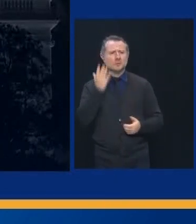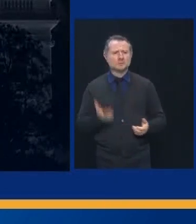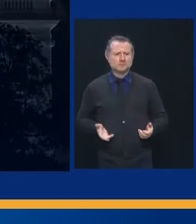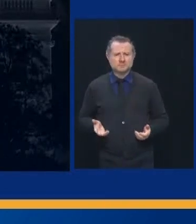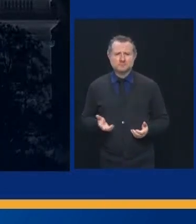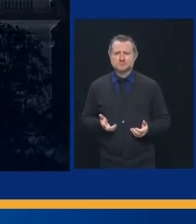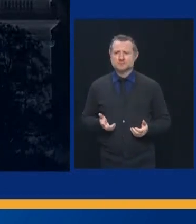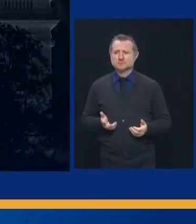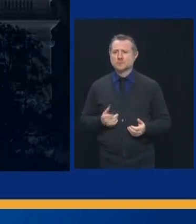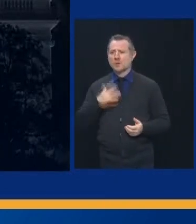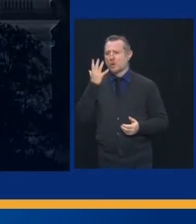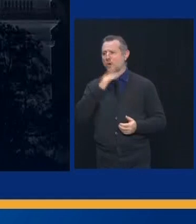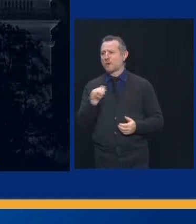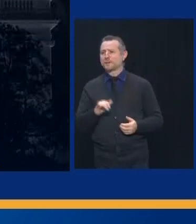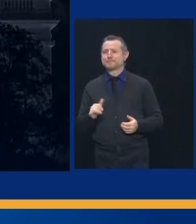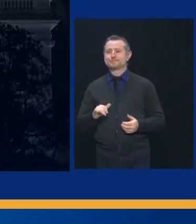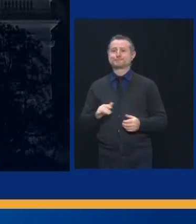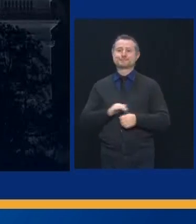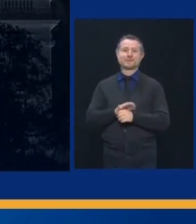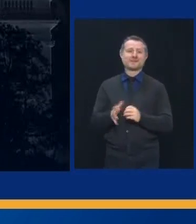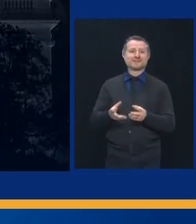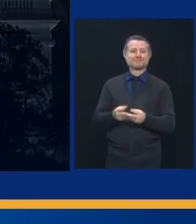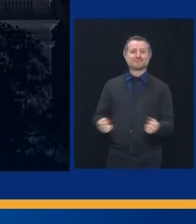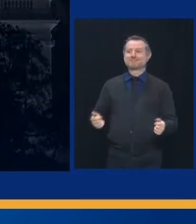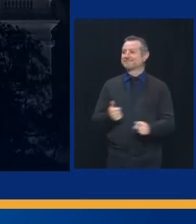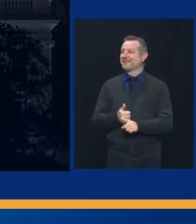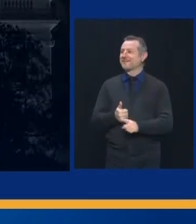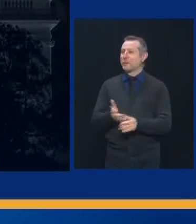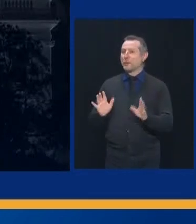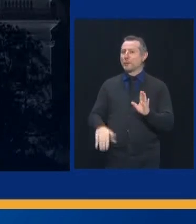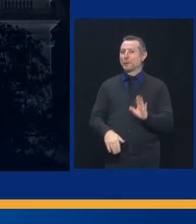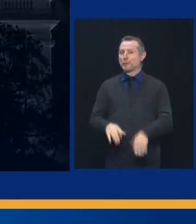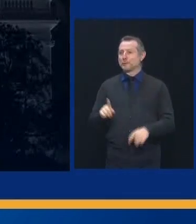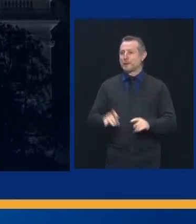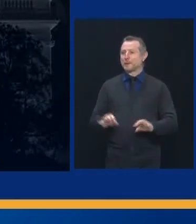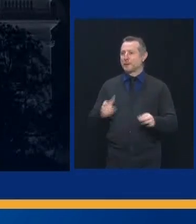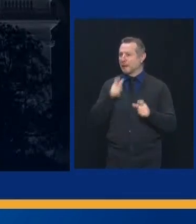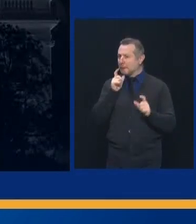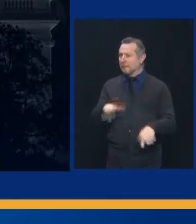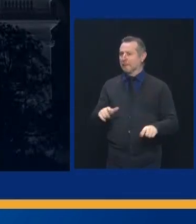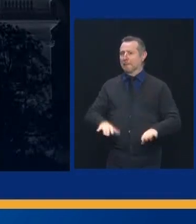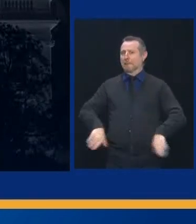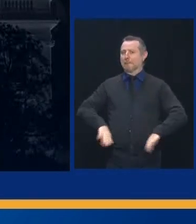SO WE HAVE ZERO CRIME RATE. 'S DON'T TAK DON'T TAKE THE TESTS. THEN YOU WON'T HAVE THE POSITIVES, AND THEN IT WILL LOOK